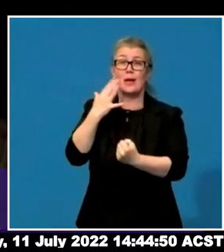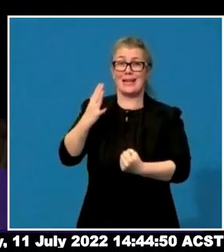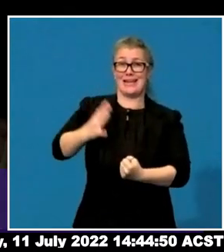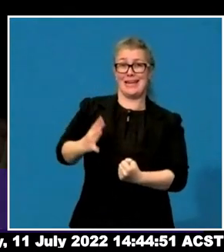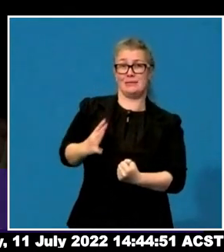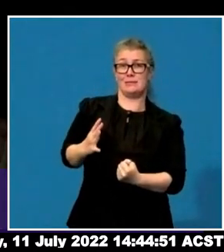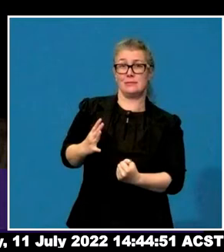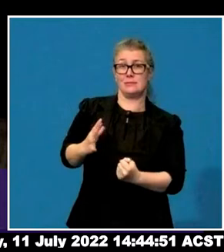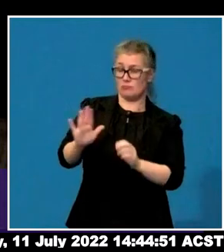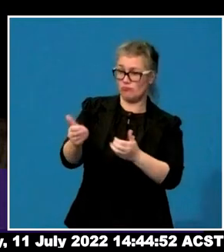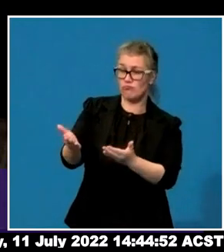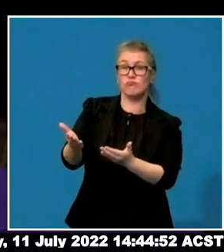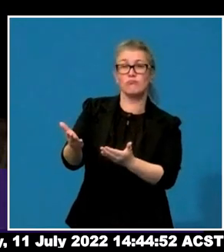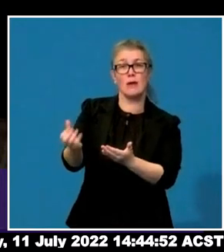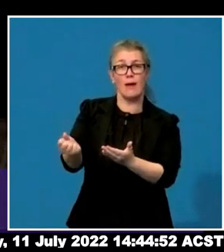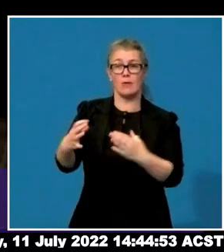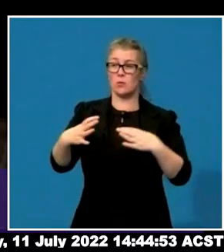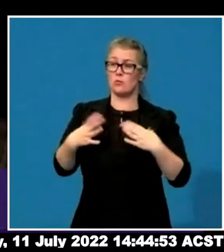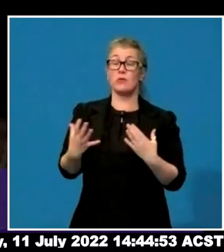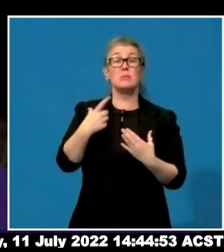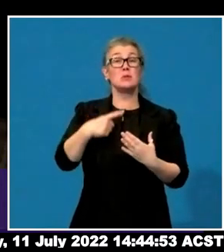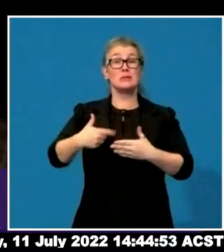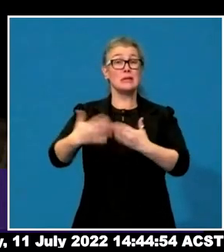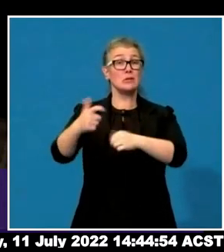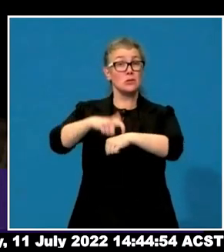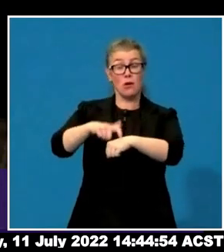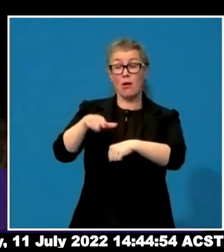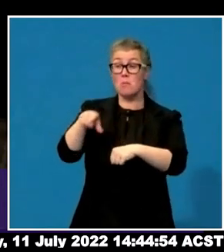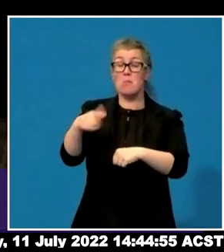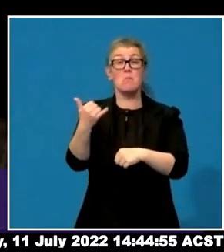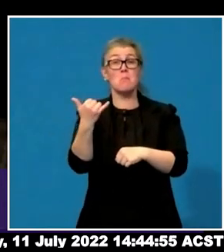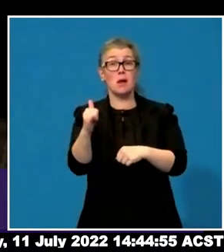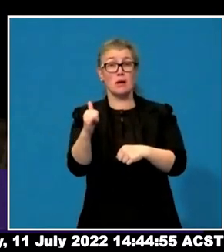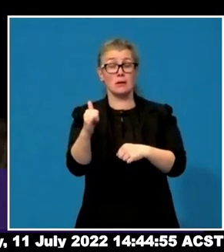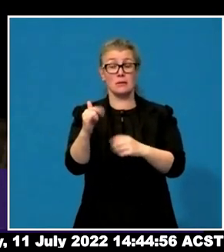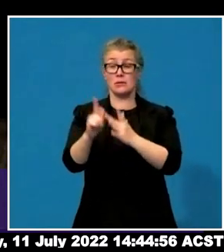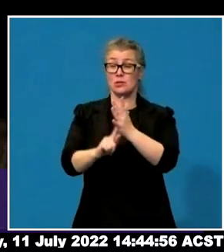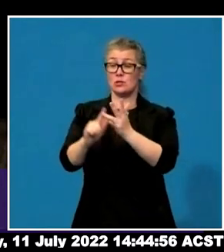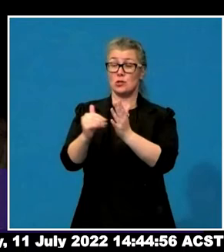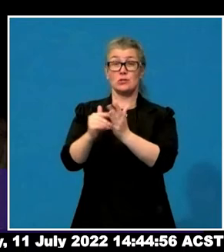Because at any one stage, he may need - it has to have a level of flexibility around it.